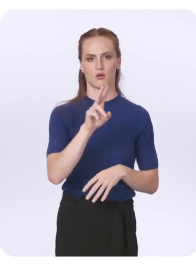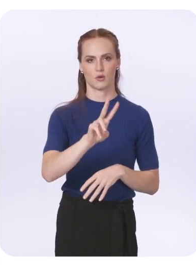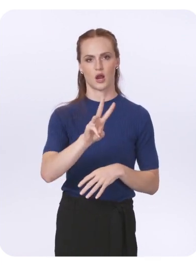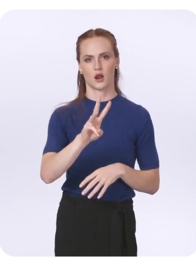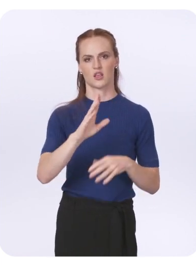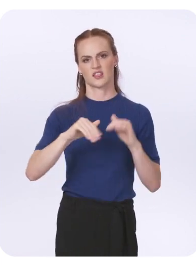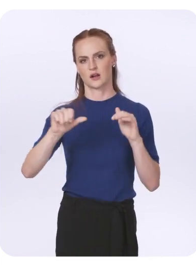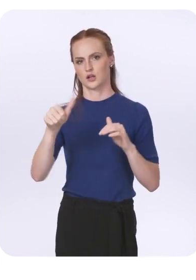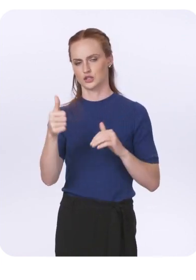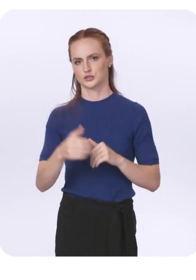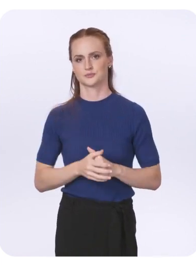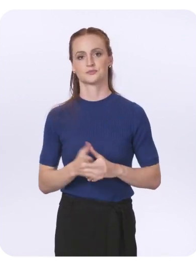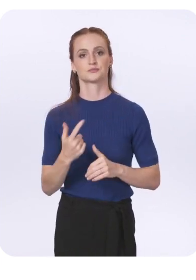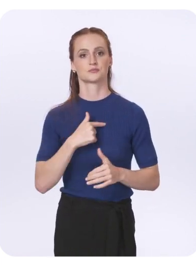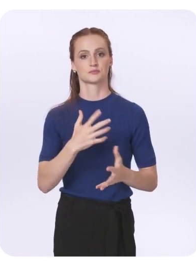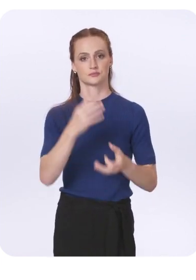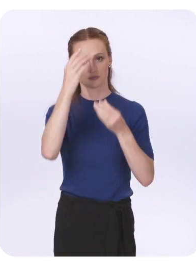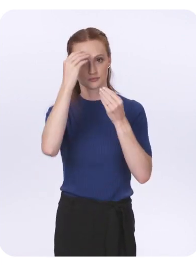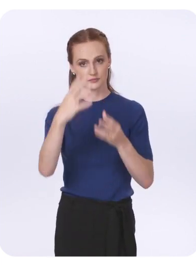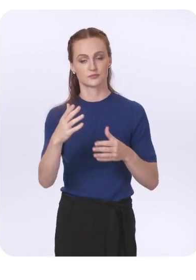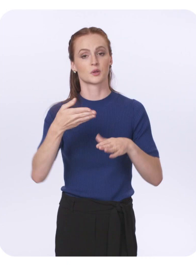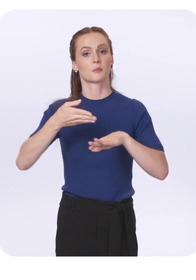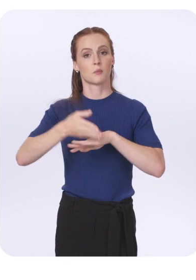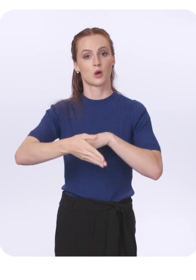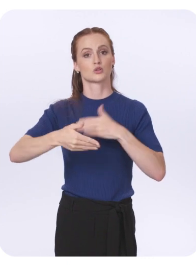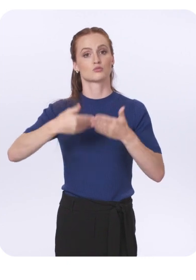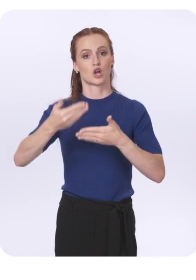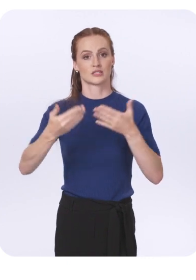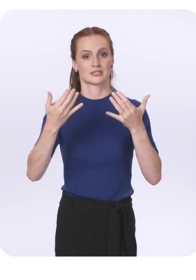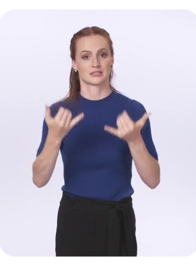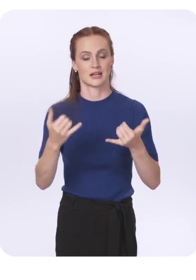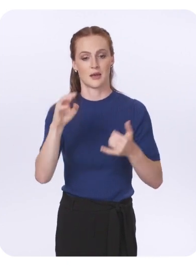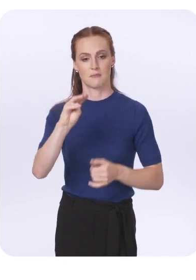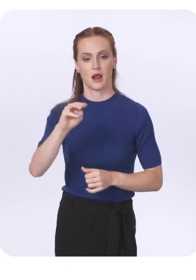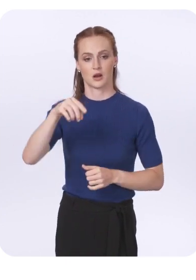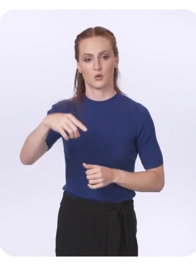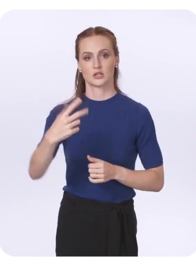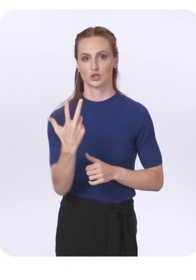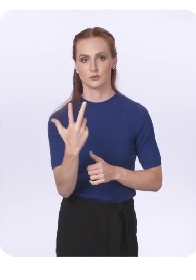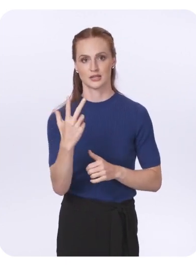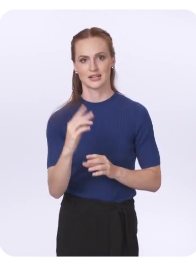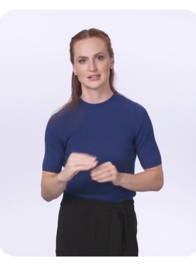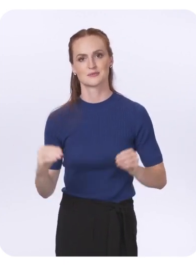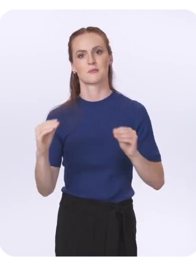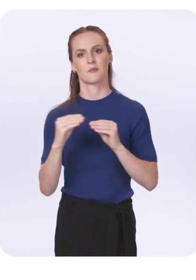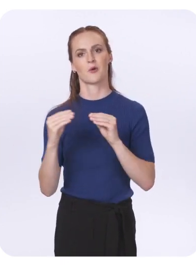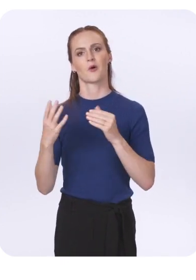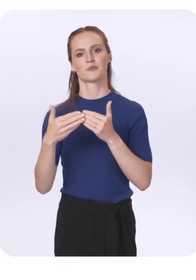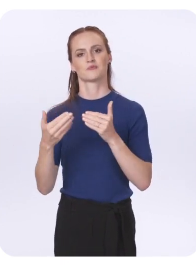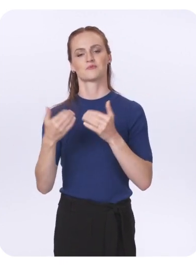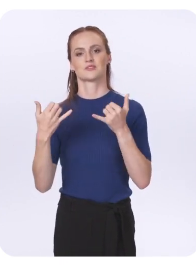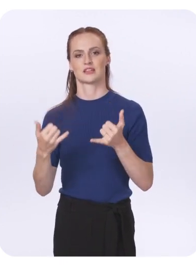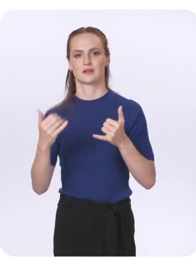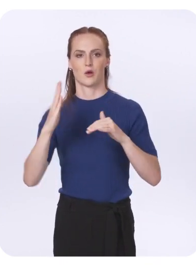So ultimately we just want to convey the simple fact that post processing today on the Meta Quest 3 will be far more feasible now